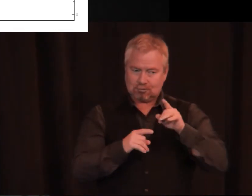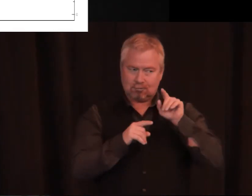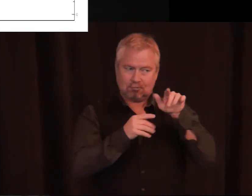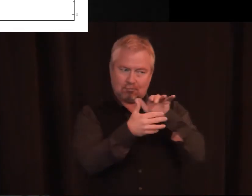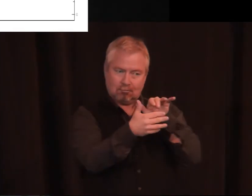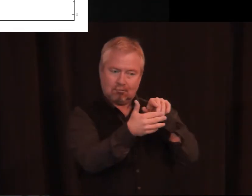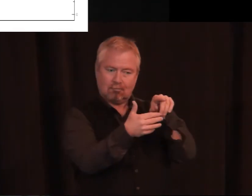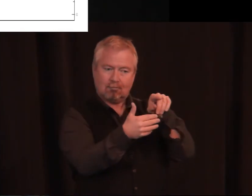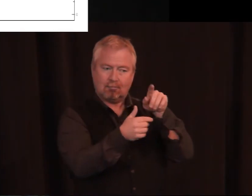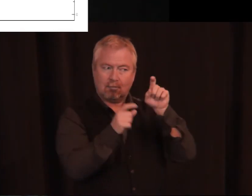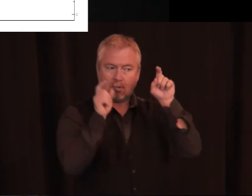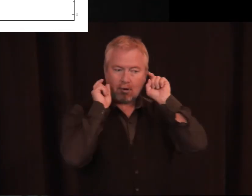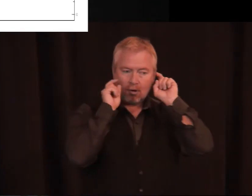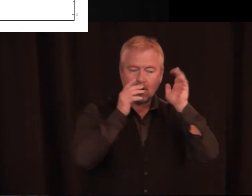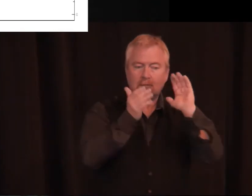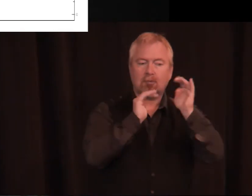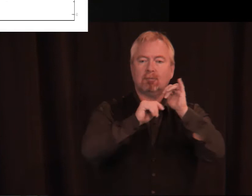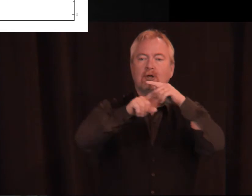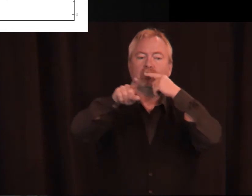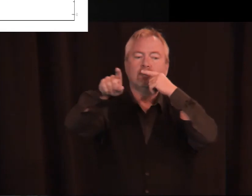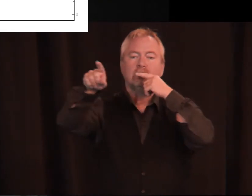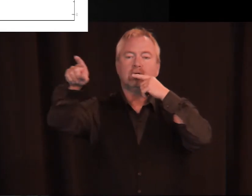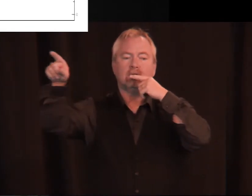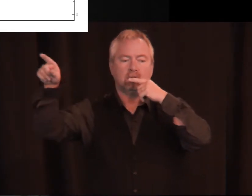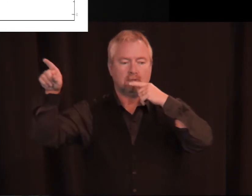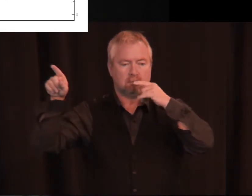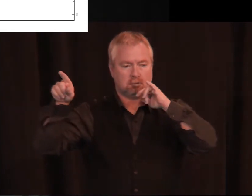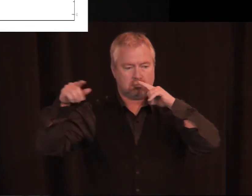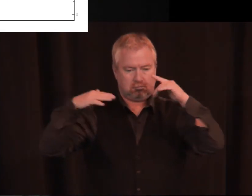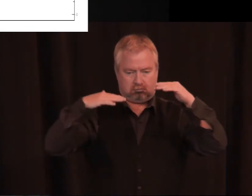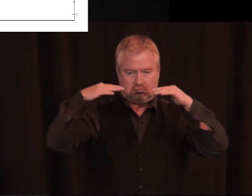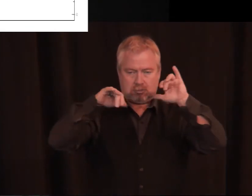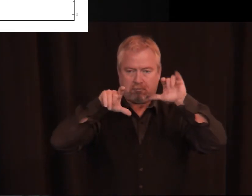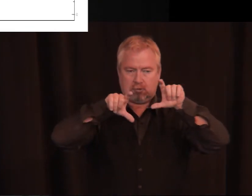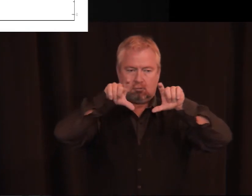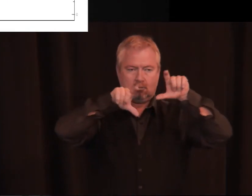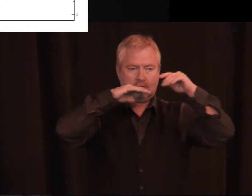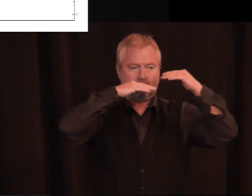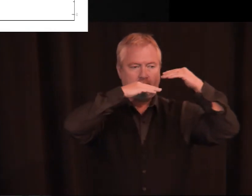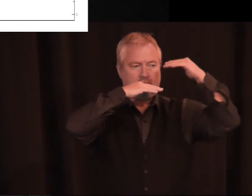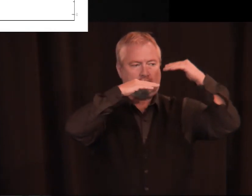They're actually, again, it's an advantaged cohort, so the test norms for the Peabody,